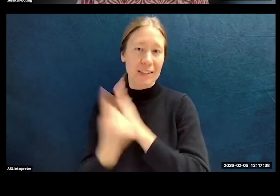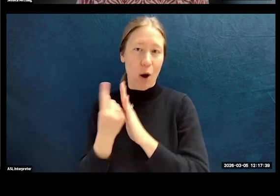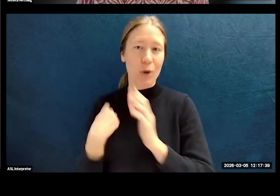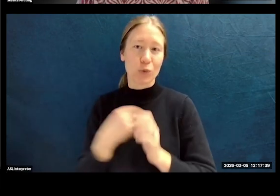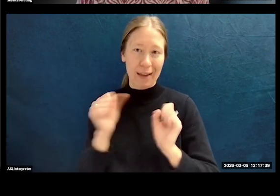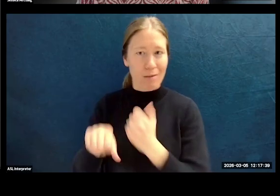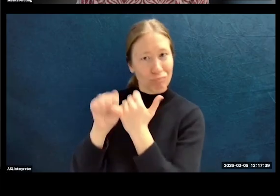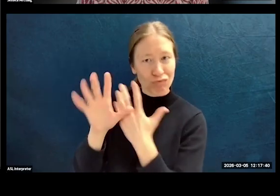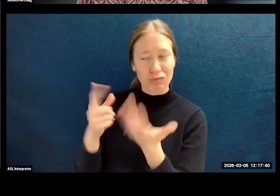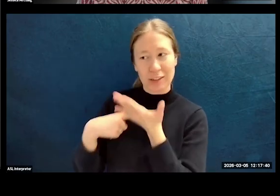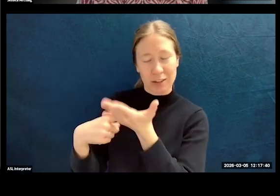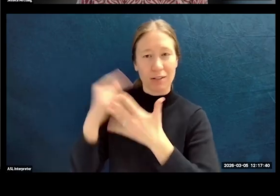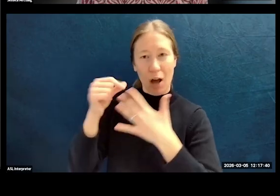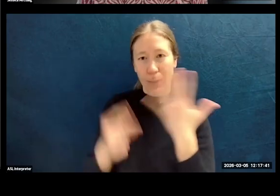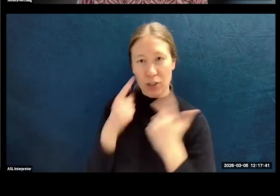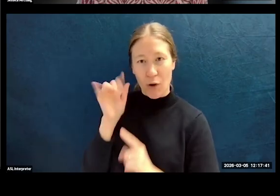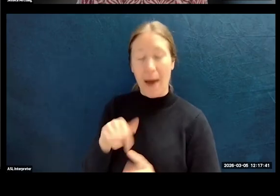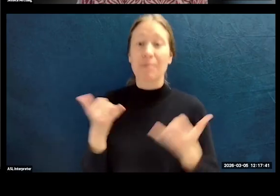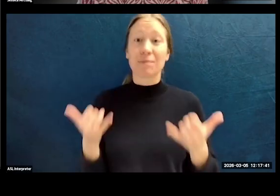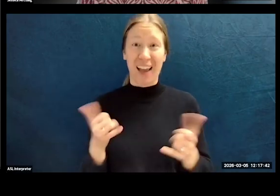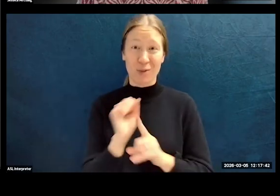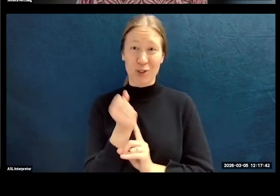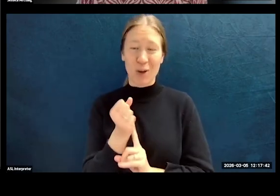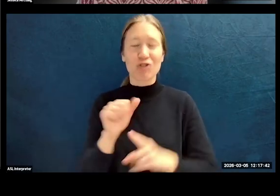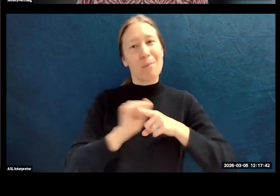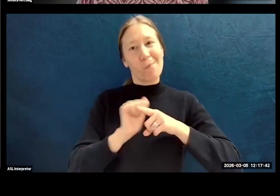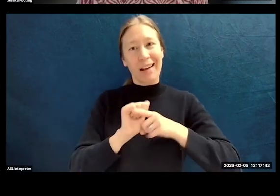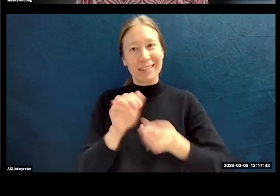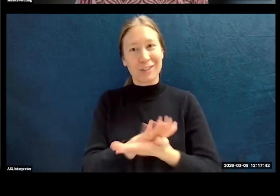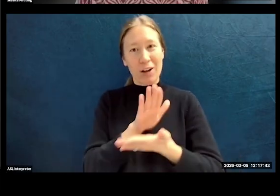In this case the document is in English so I would select English US.